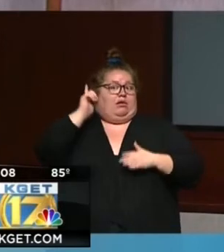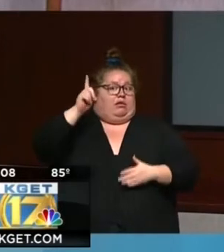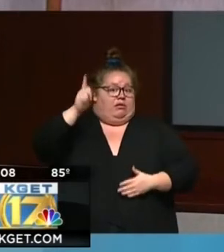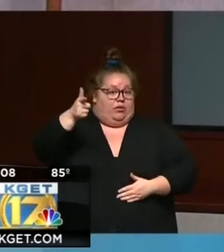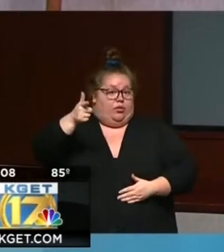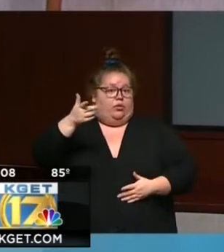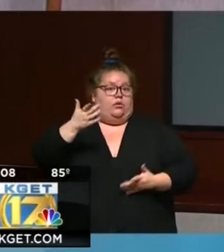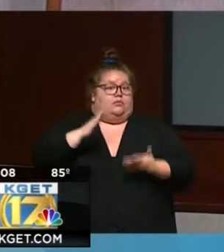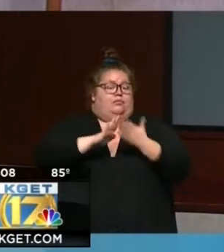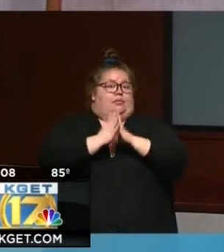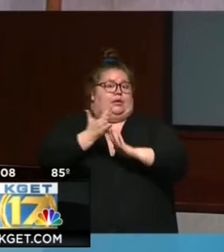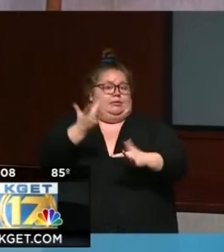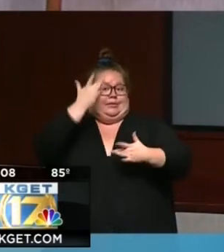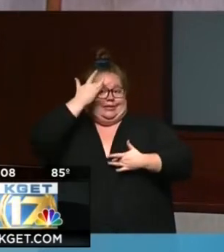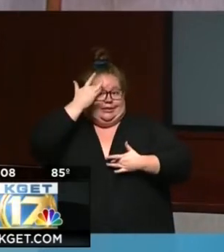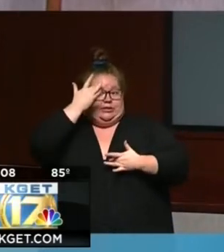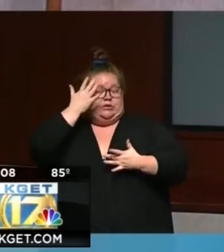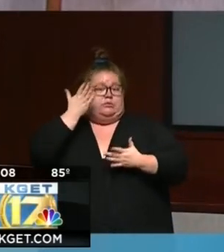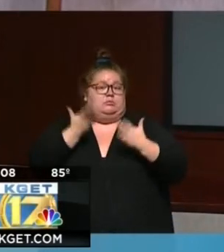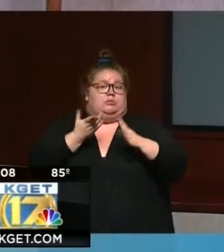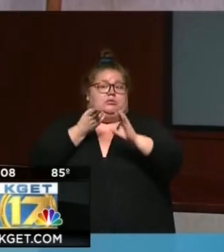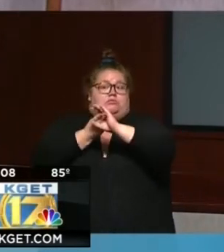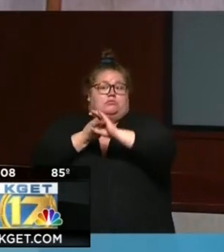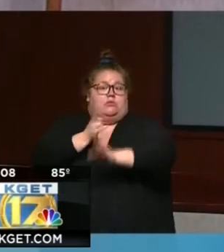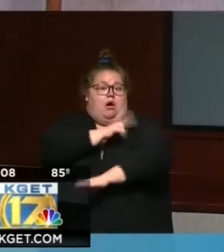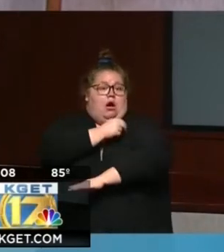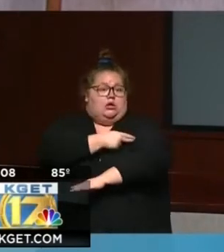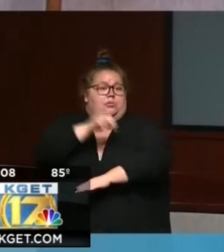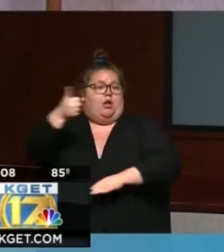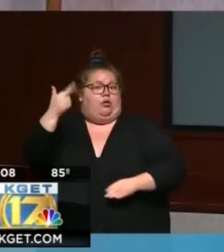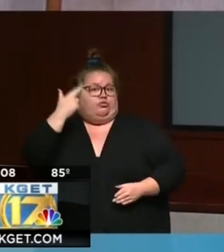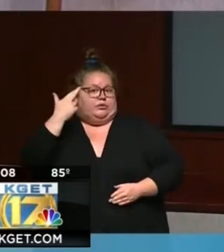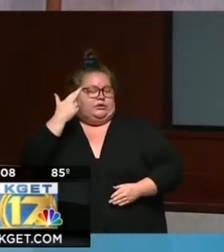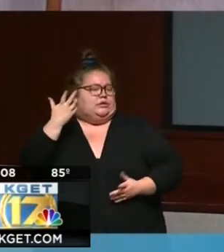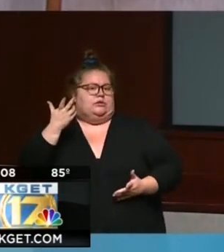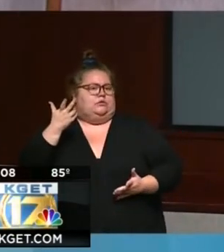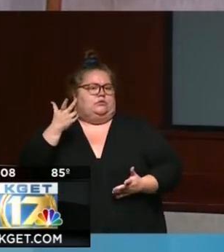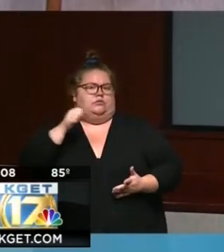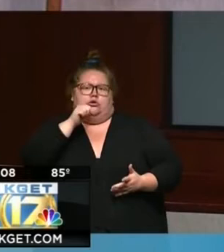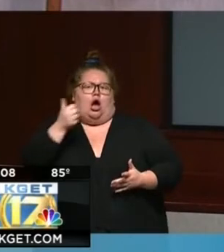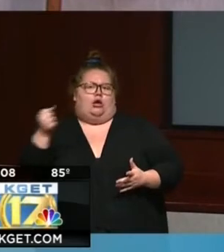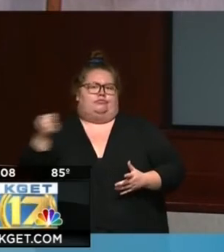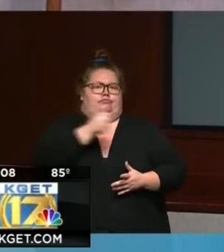IS NO LONGER INFECTIOUS AND NO LONGER A PUBLIC HEALTH CONCERN IN THE COMMUNITY.